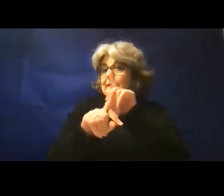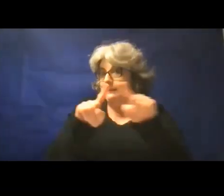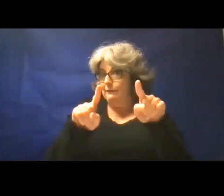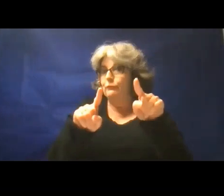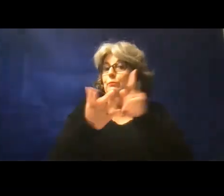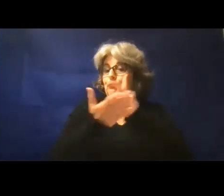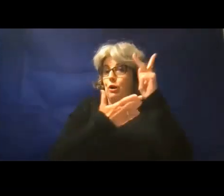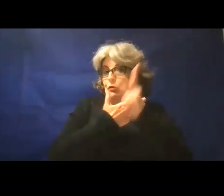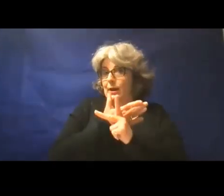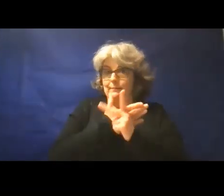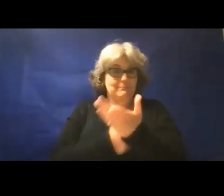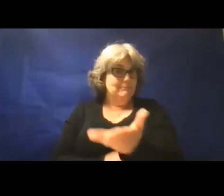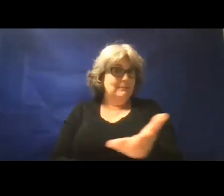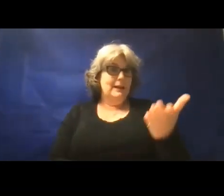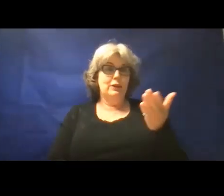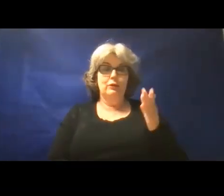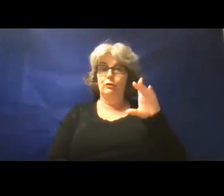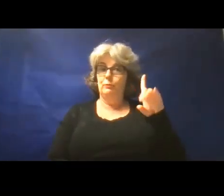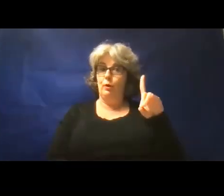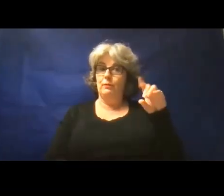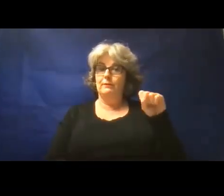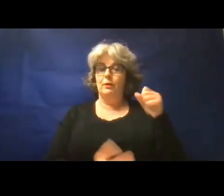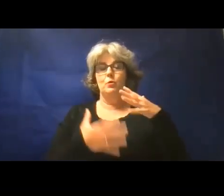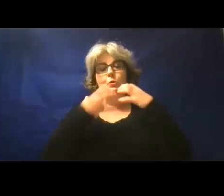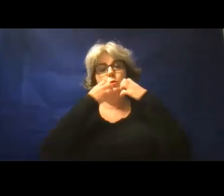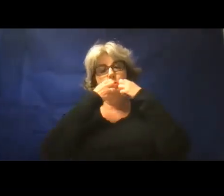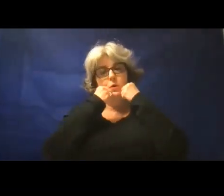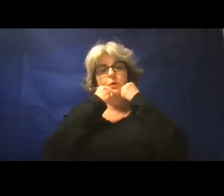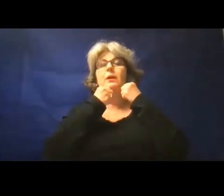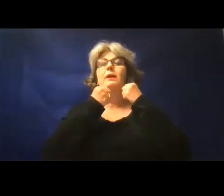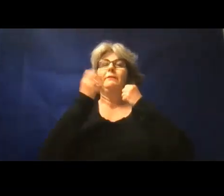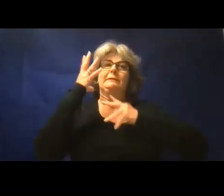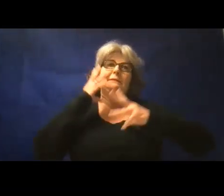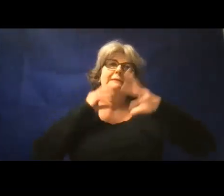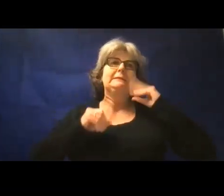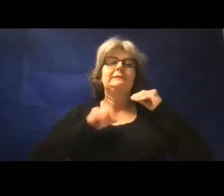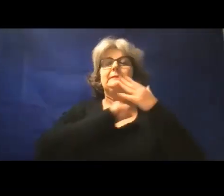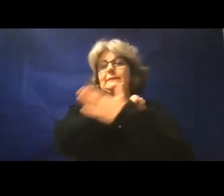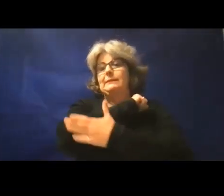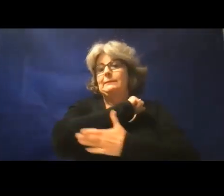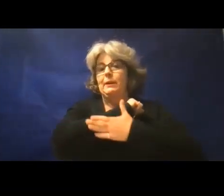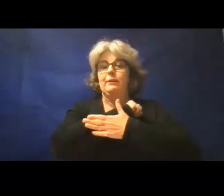like you we at State know how valuable academic exchange is for students faculty and for the local